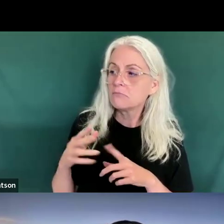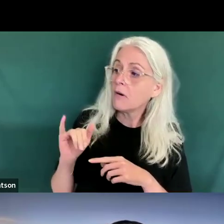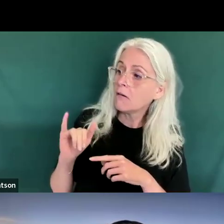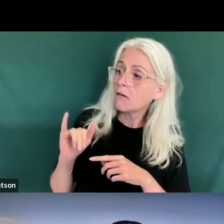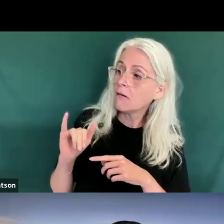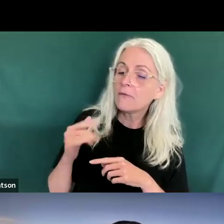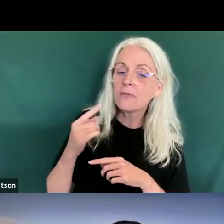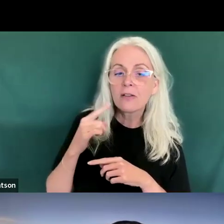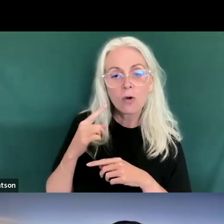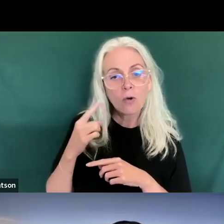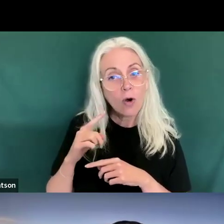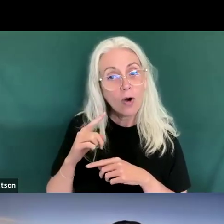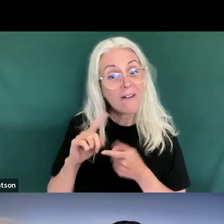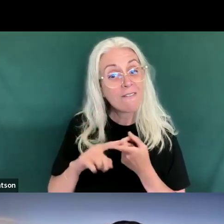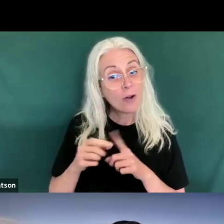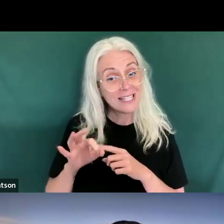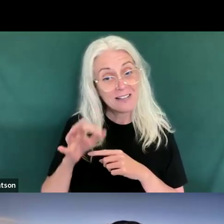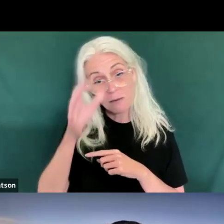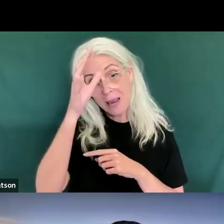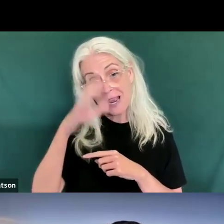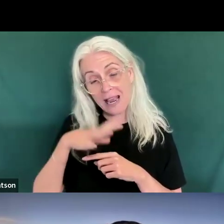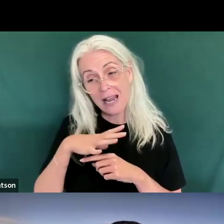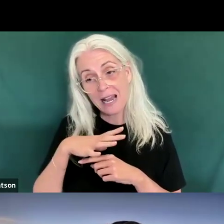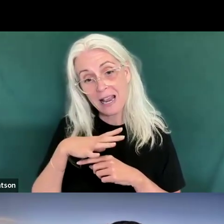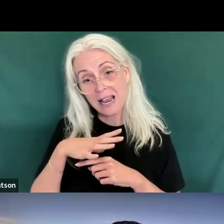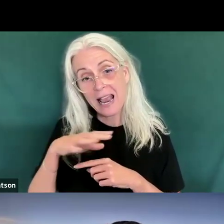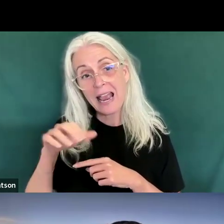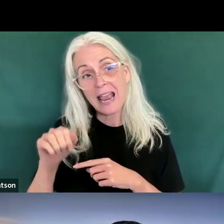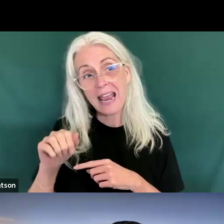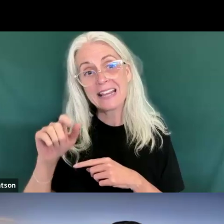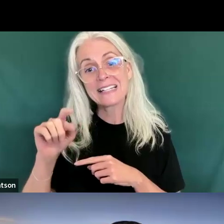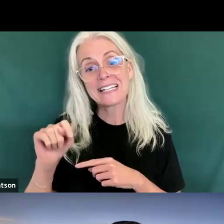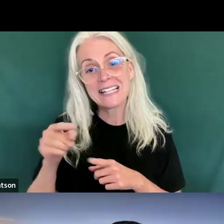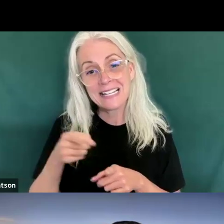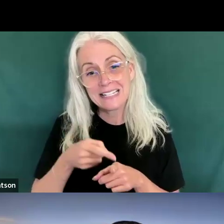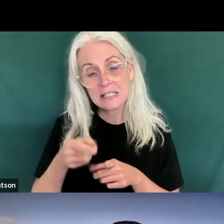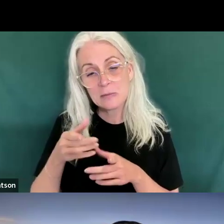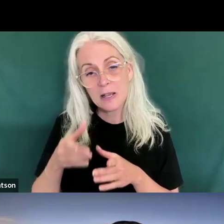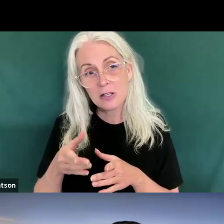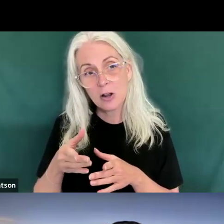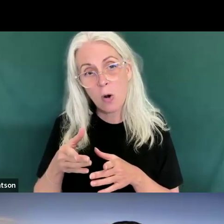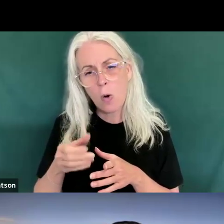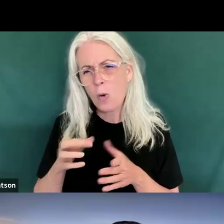But for the… for the Friends of Man, your… the AT specialist, or… or doctor, or some